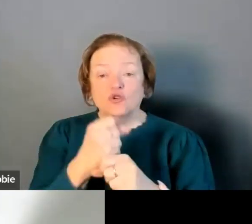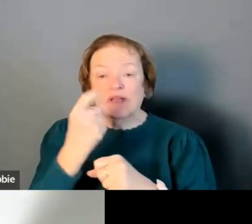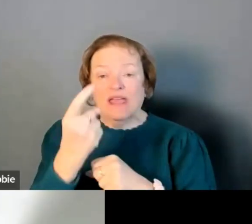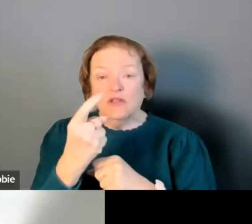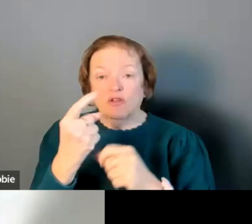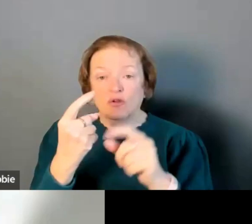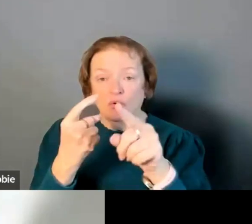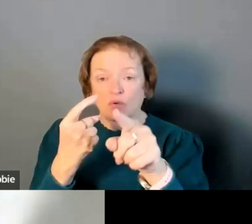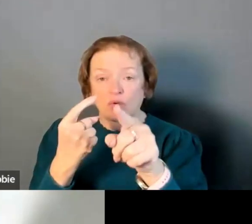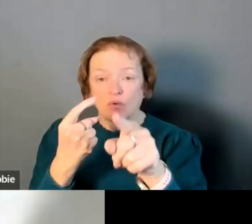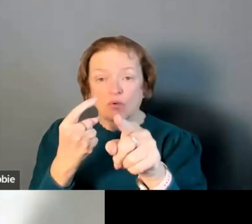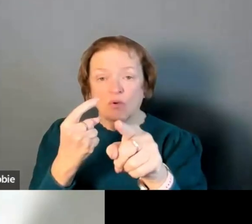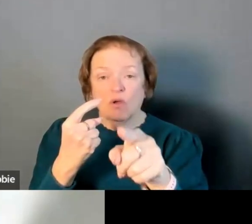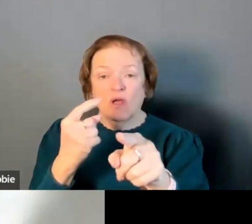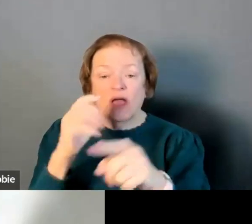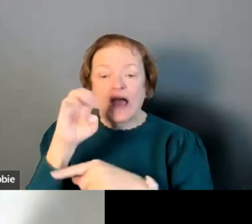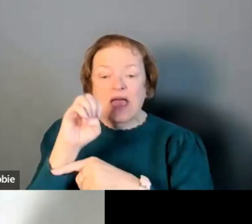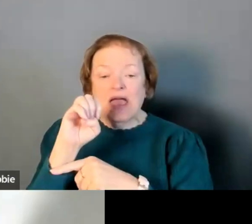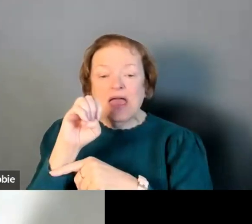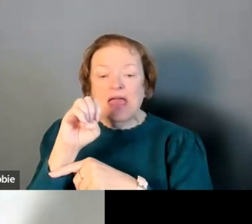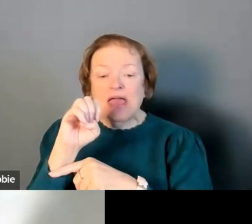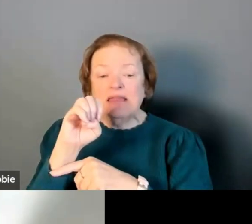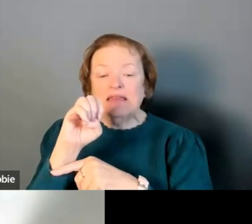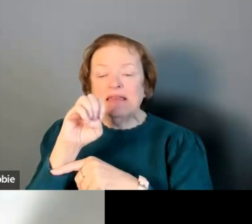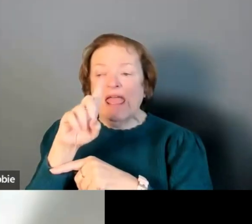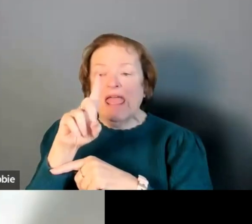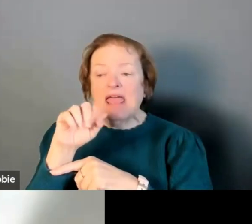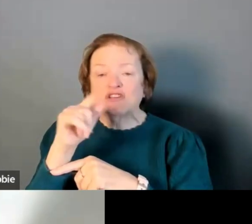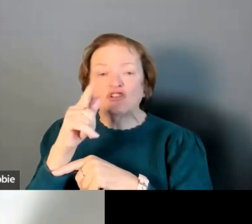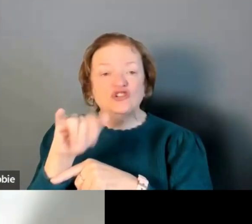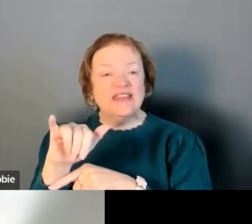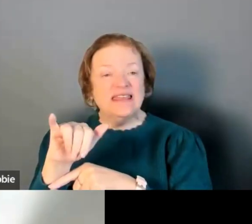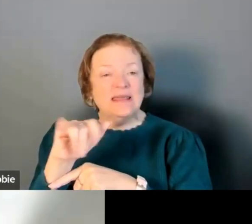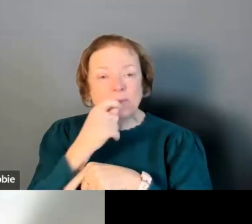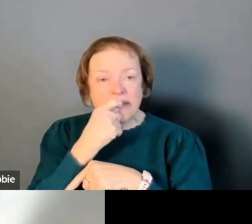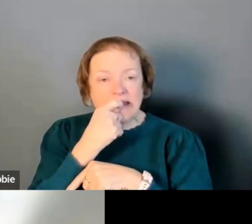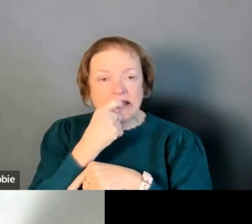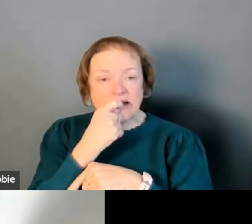And EduMic. I will tell you this, EduMics are so much easier than